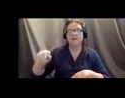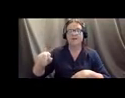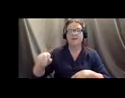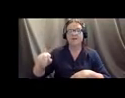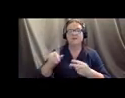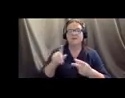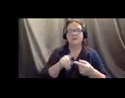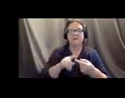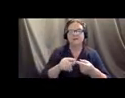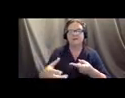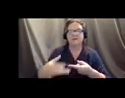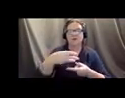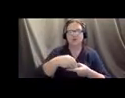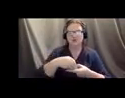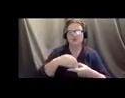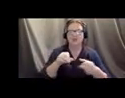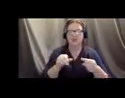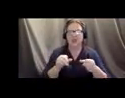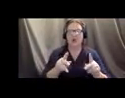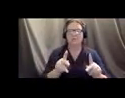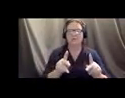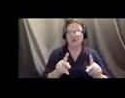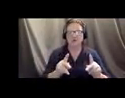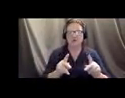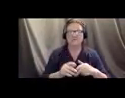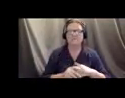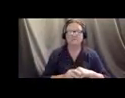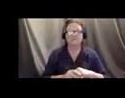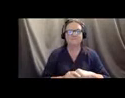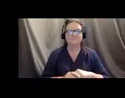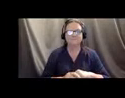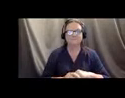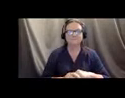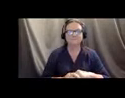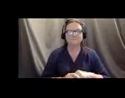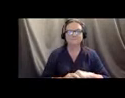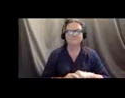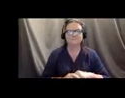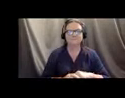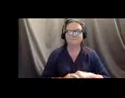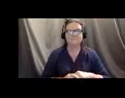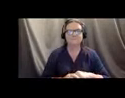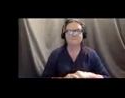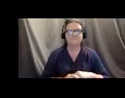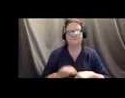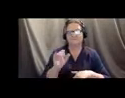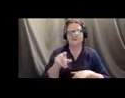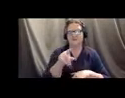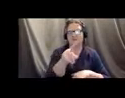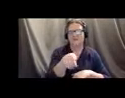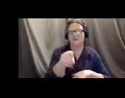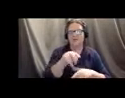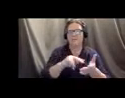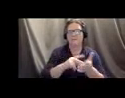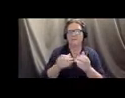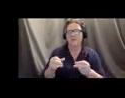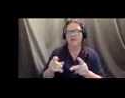Yeah, so that equity and inclusion in that sense is about opportunities for work and